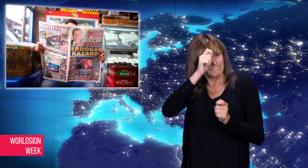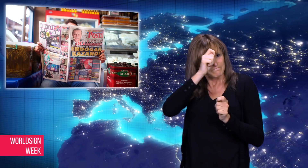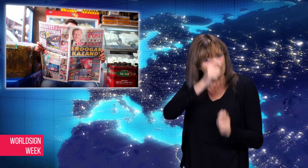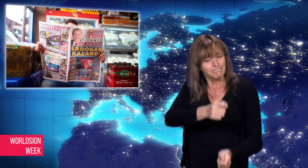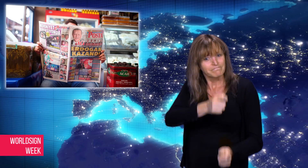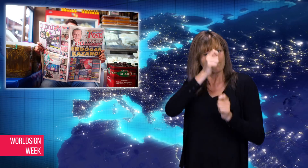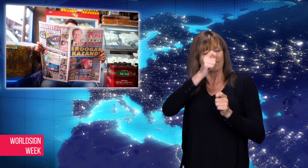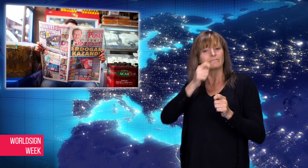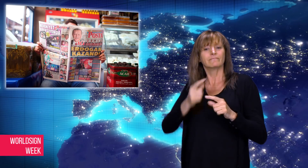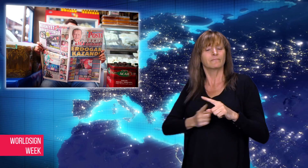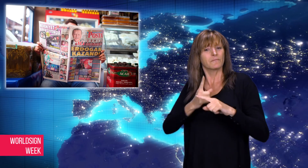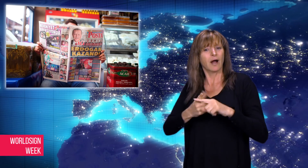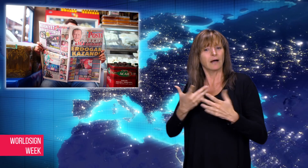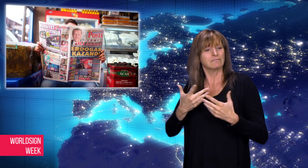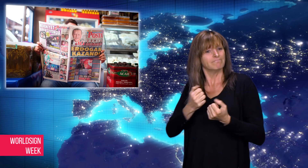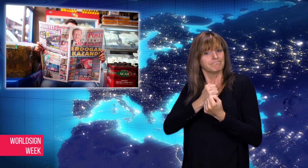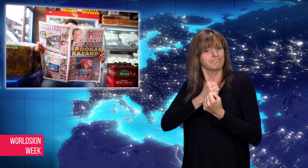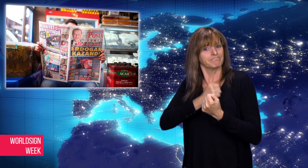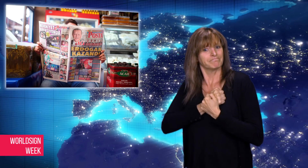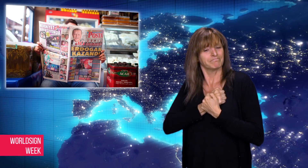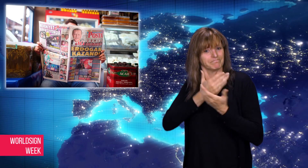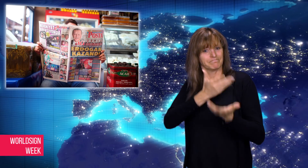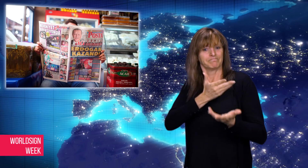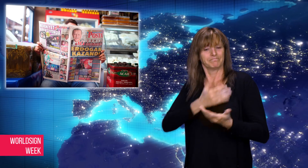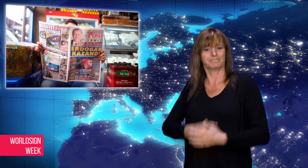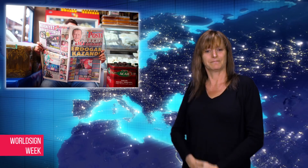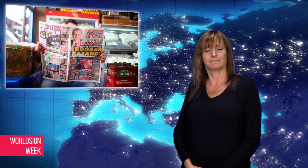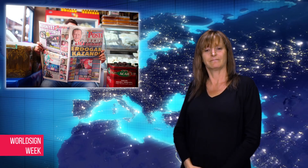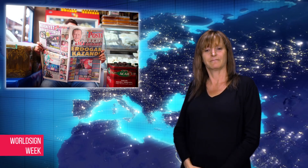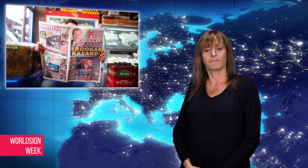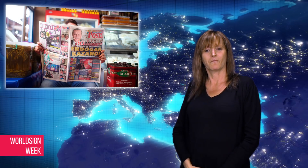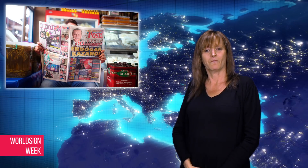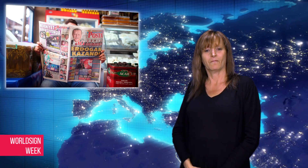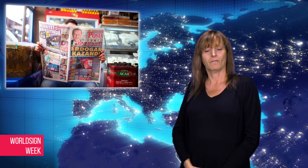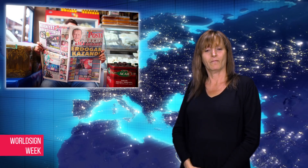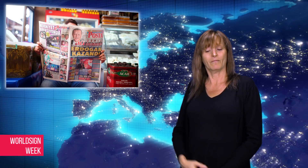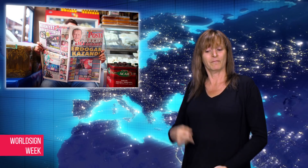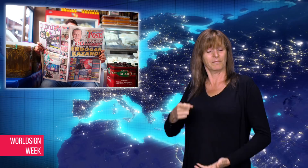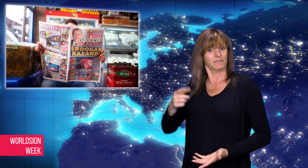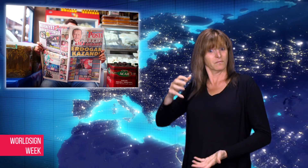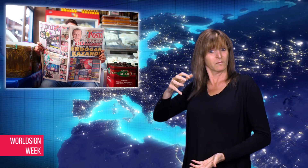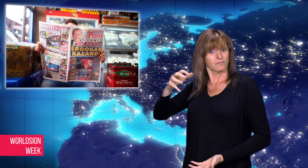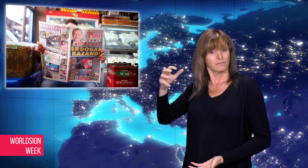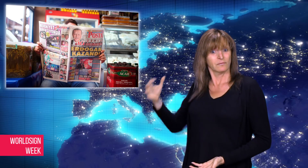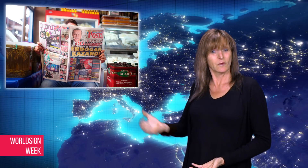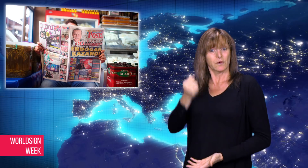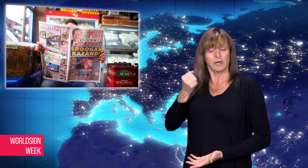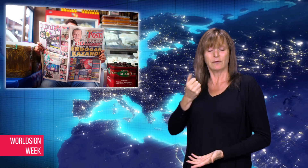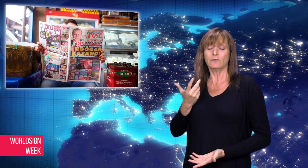country’s weakening democratic